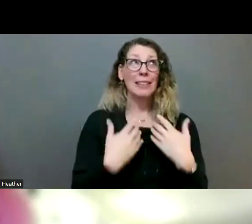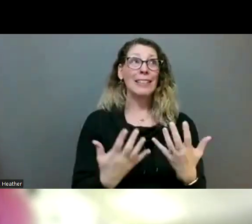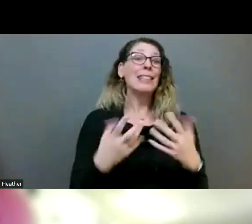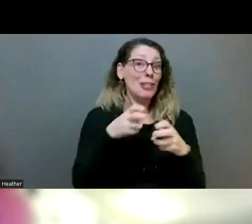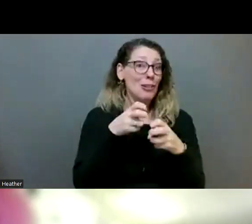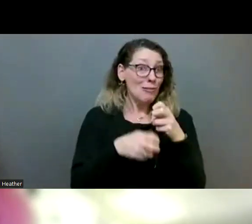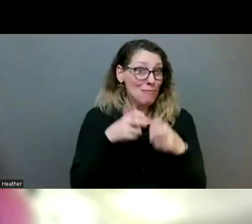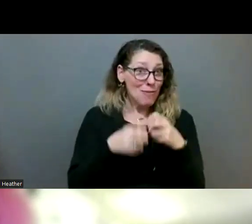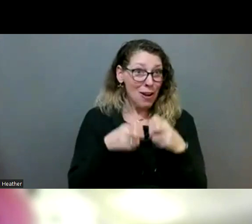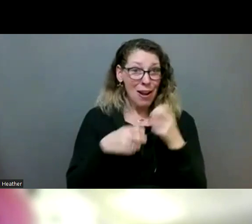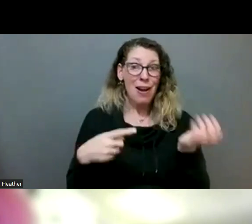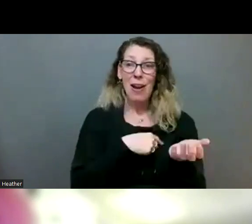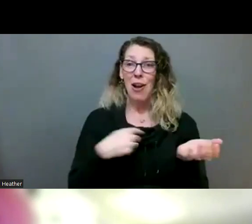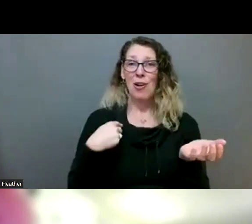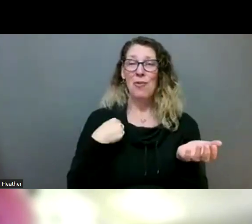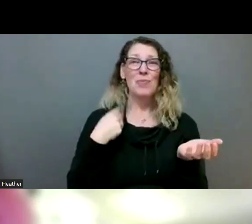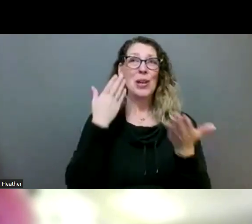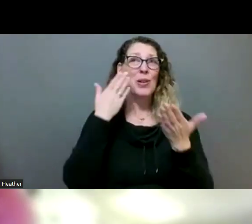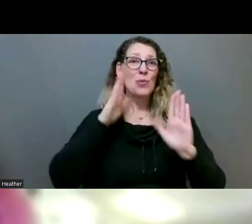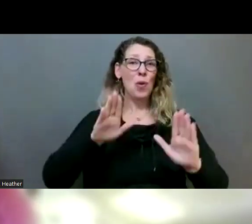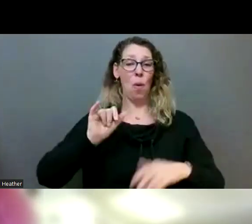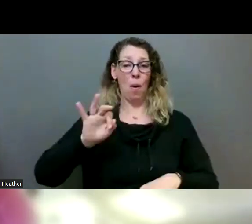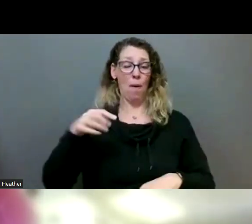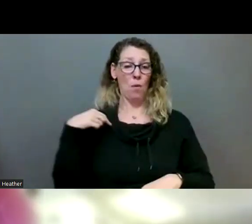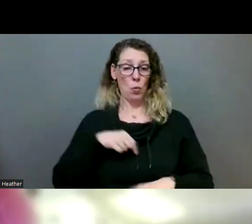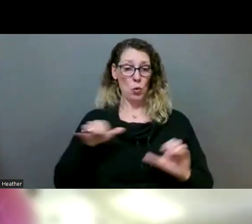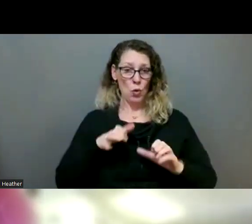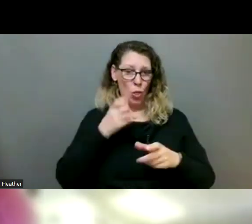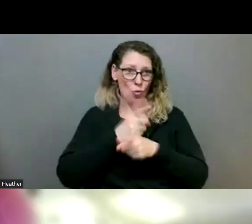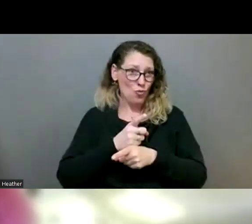is we didn't know if what we were doing was the right work, and we knew it was